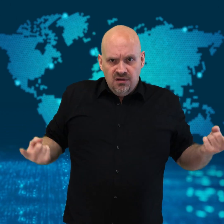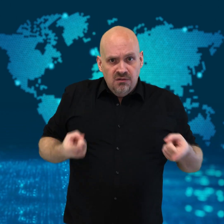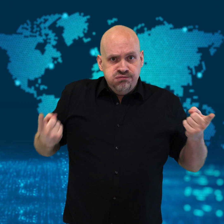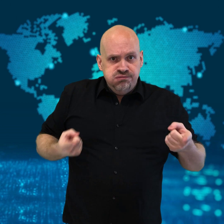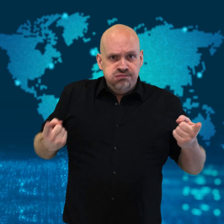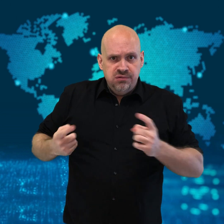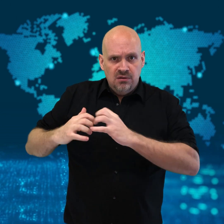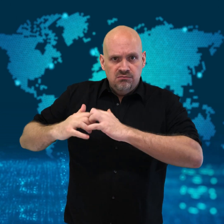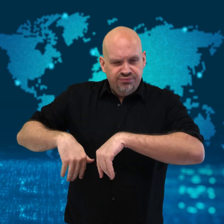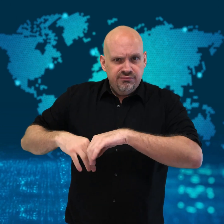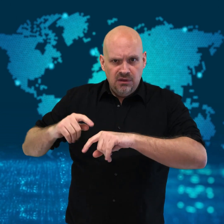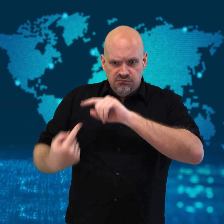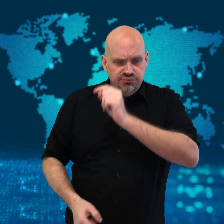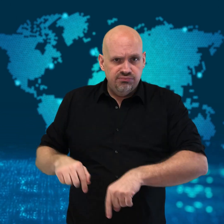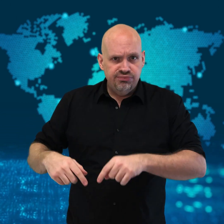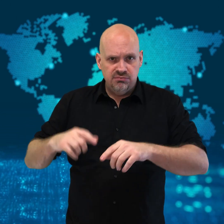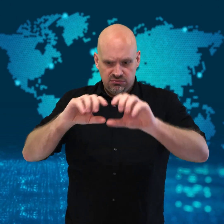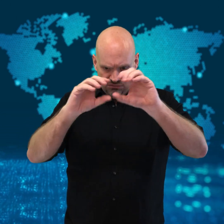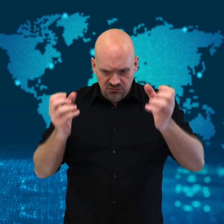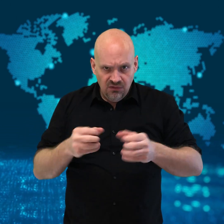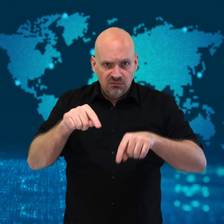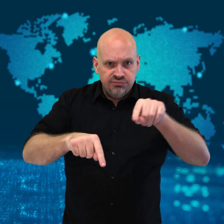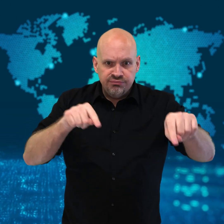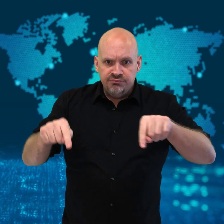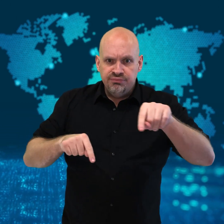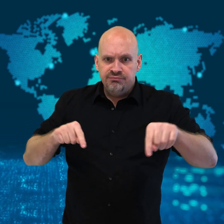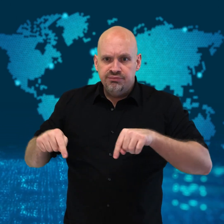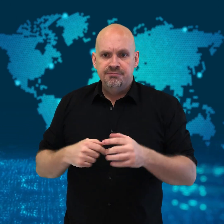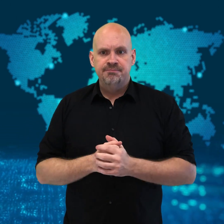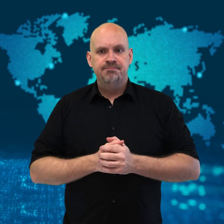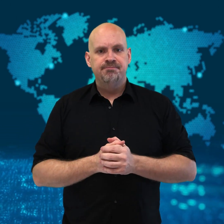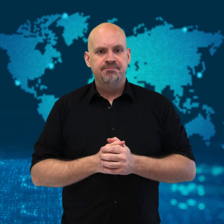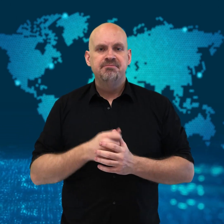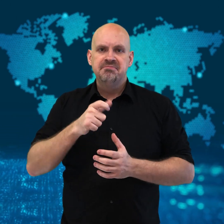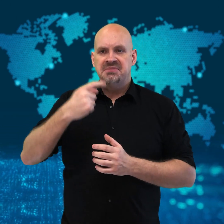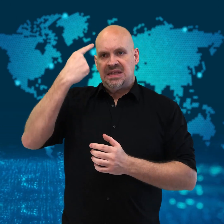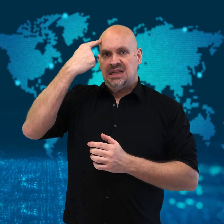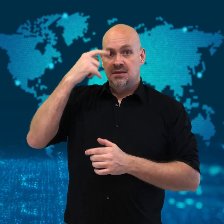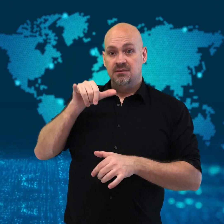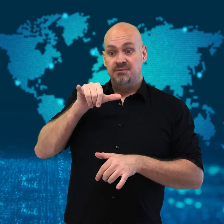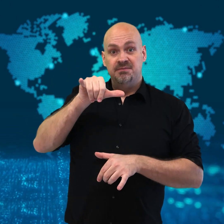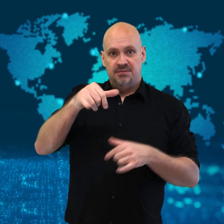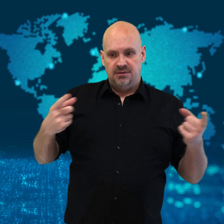engine were found leaning on several houses.